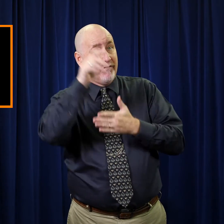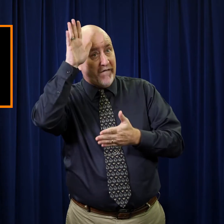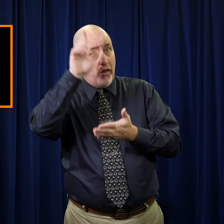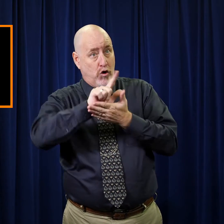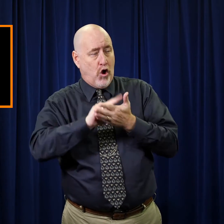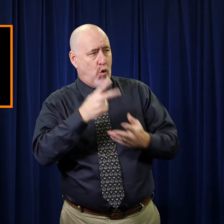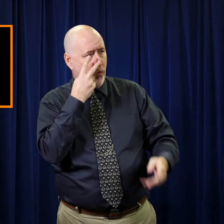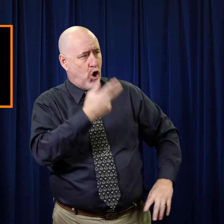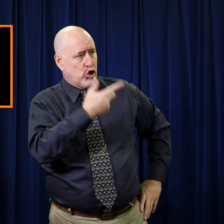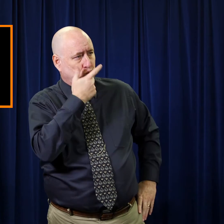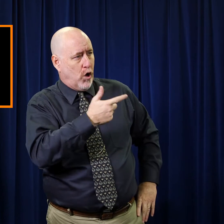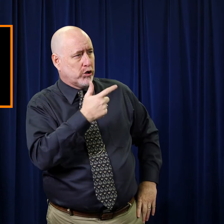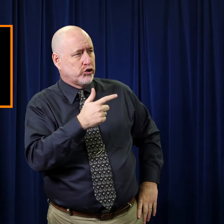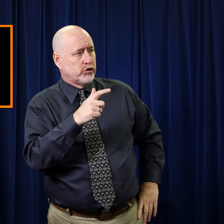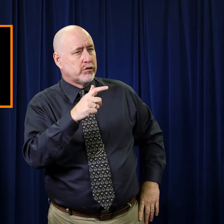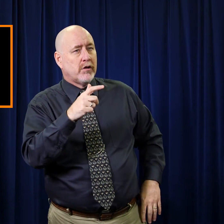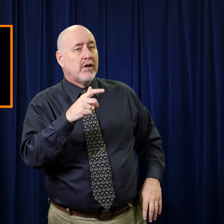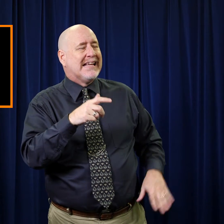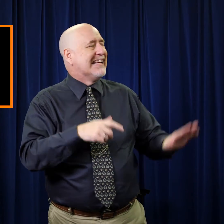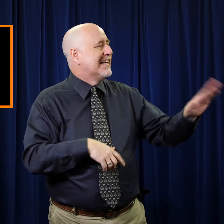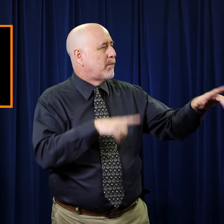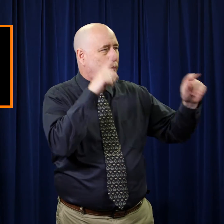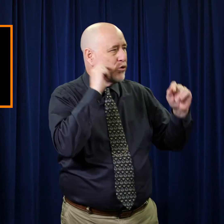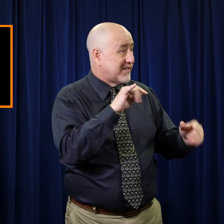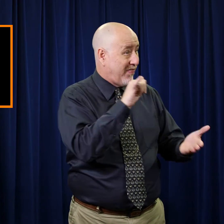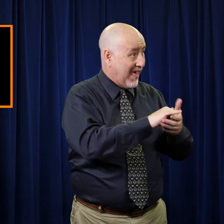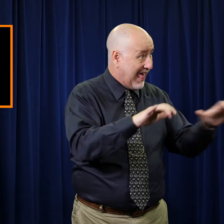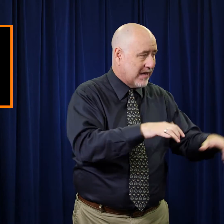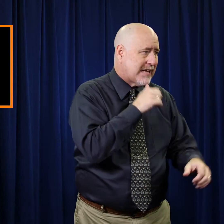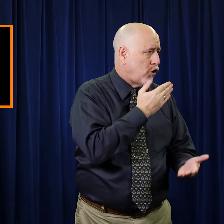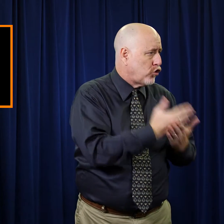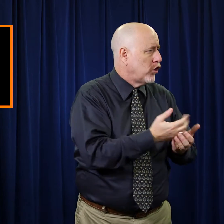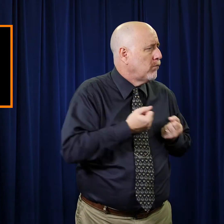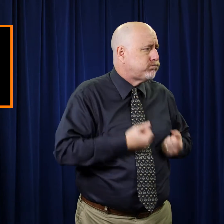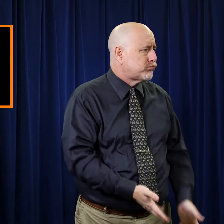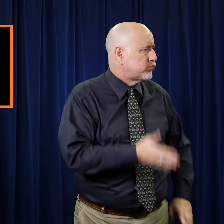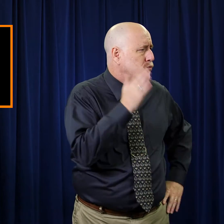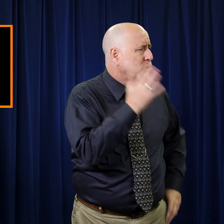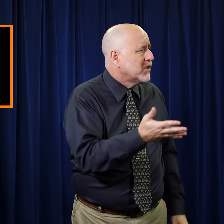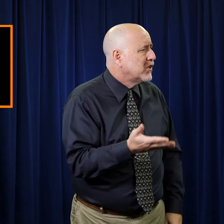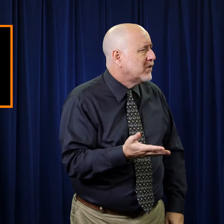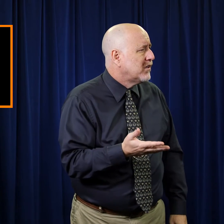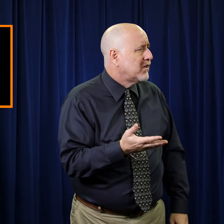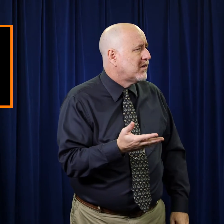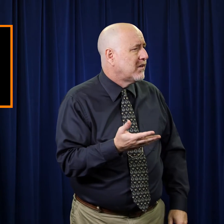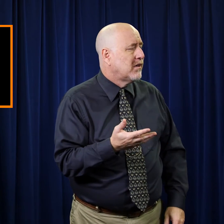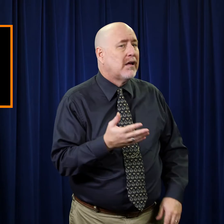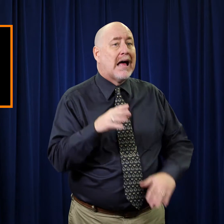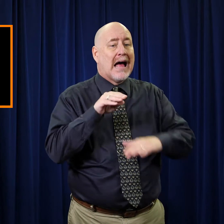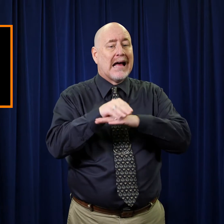Well Jethro his father-in-law watches this and he says, "What you're doing is not good. You're going to wear away."